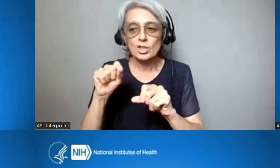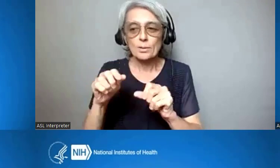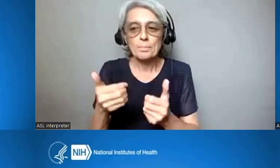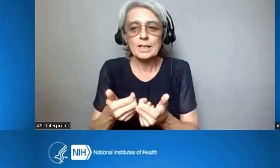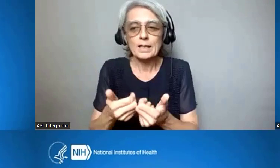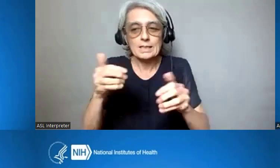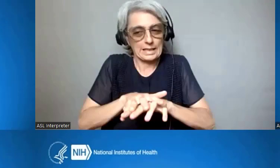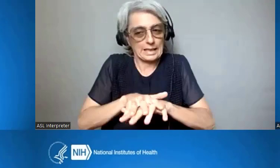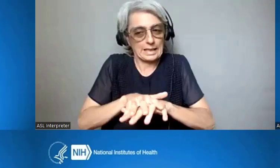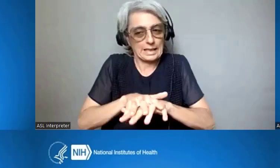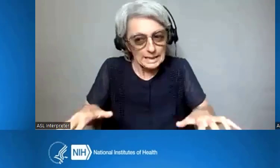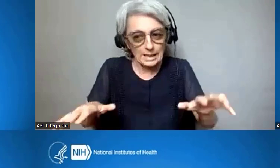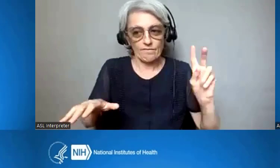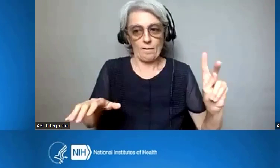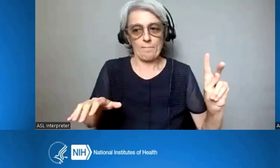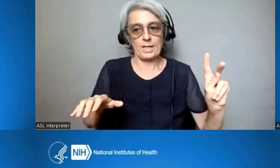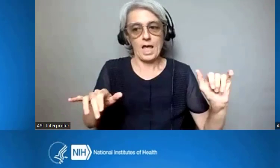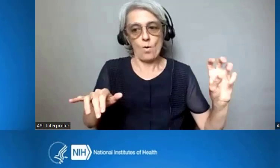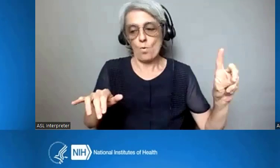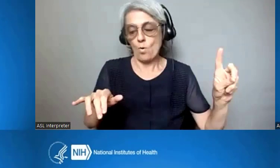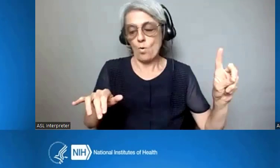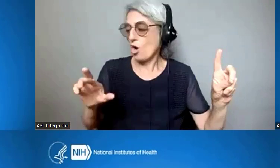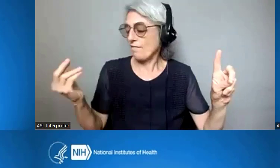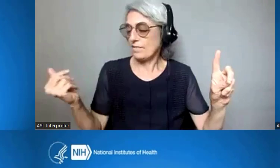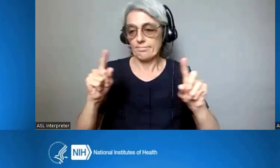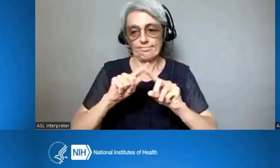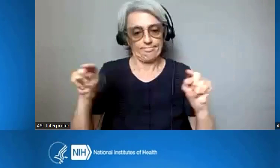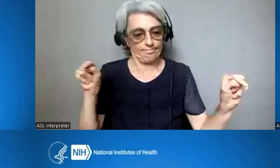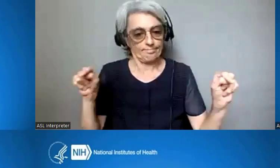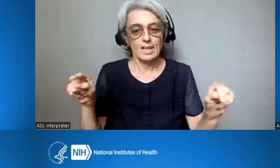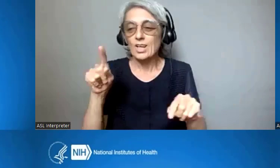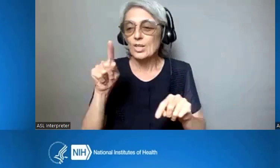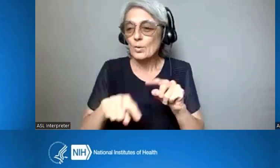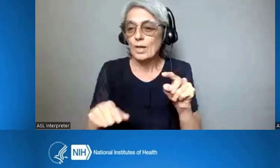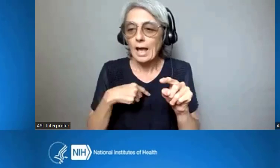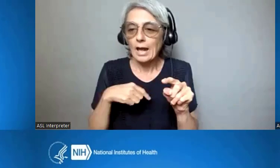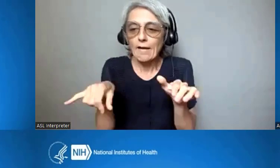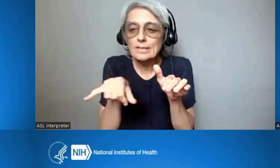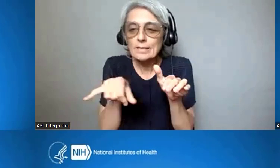You cannot have two overlapping applications at the same time at NIH,